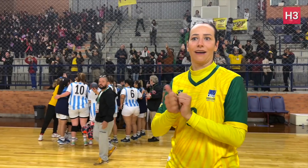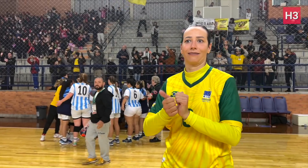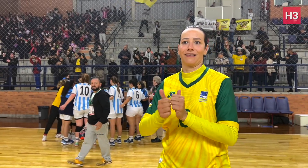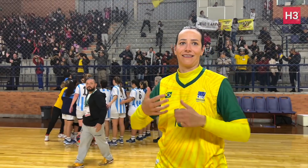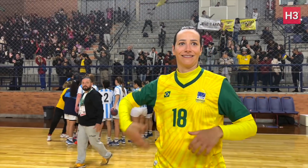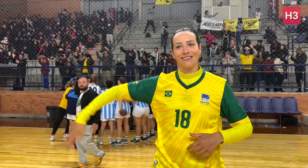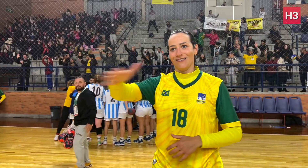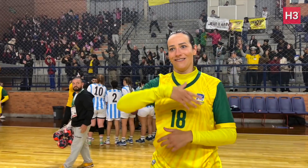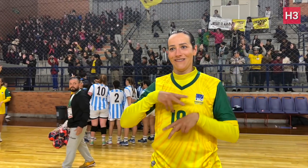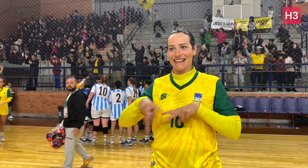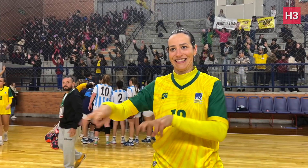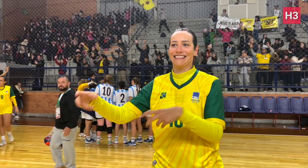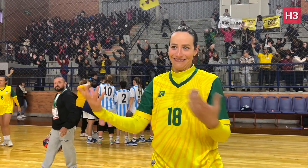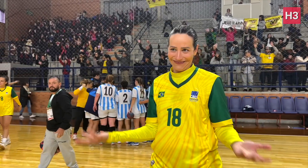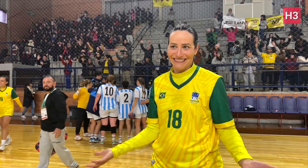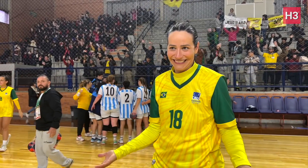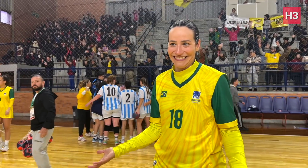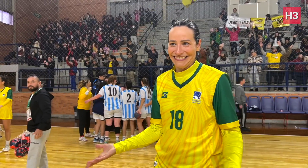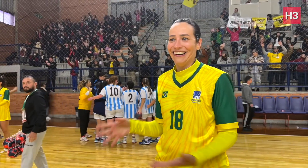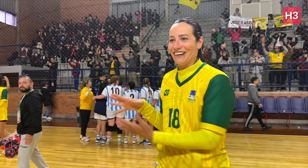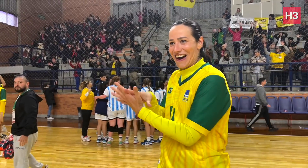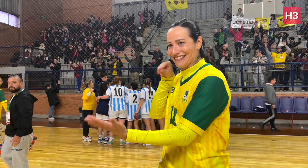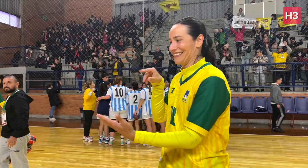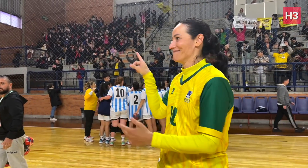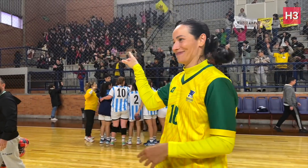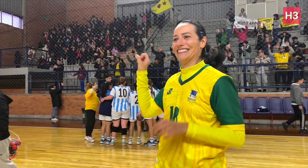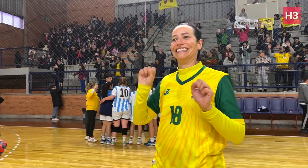and play sports like us.